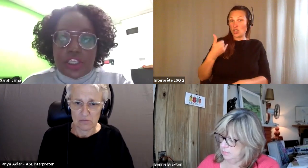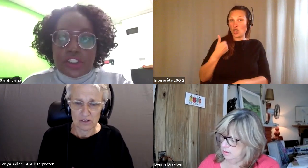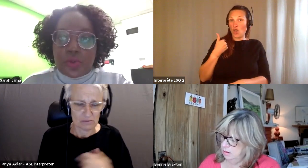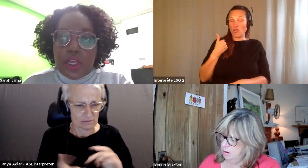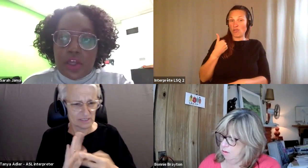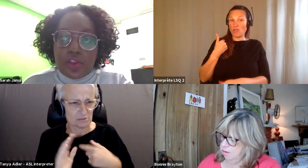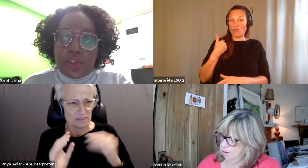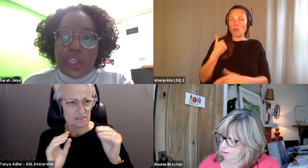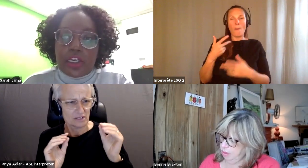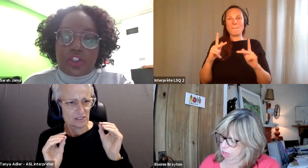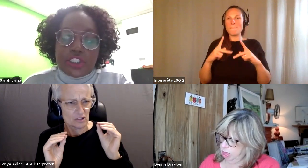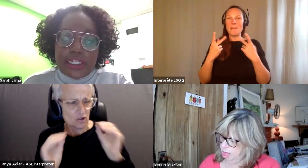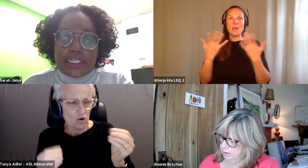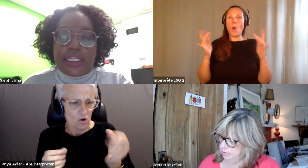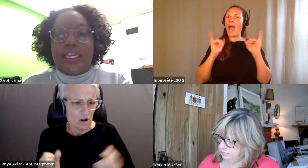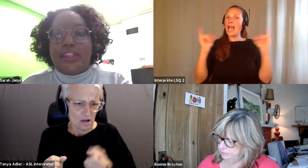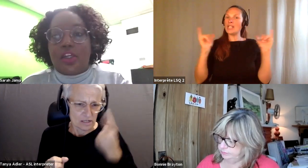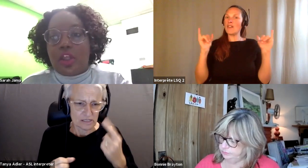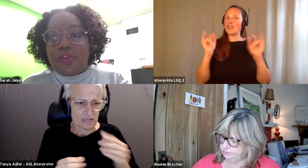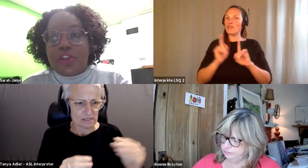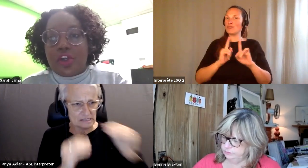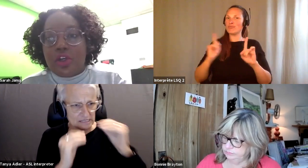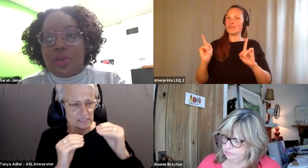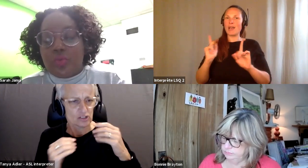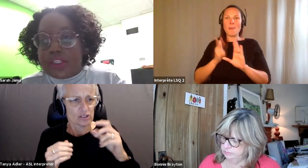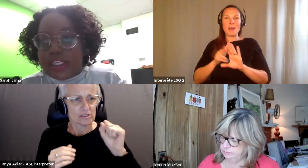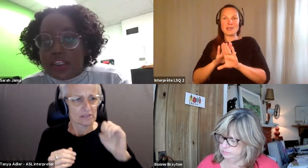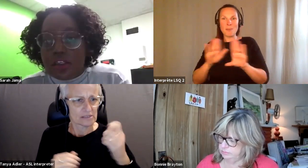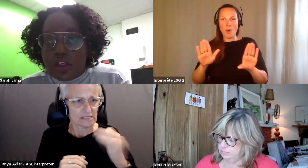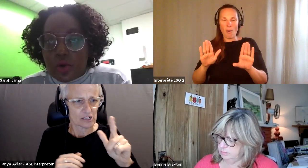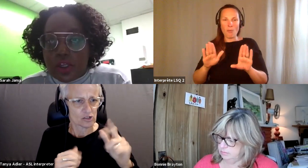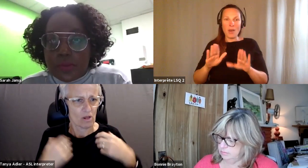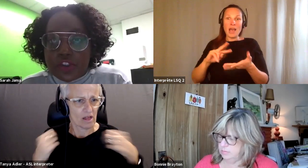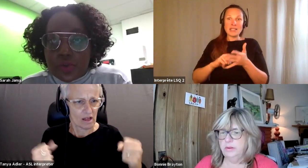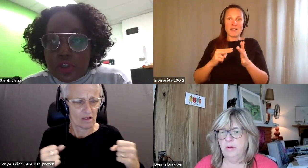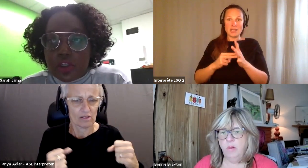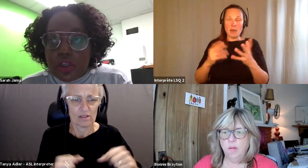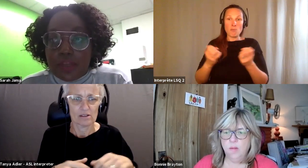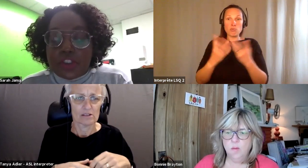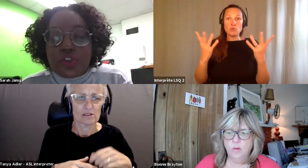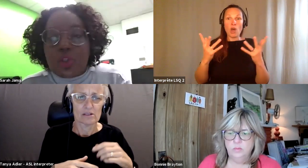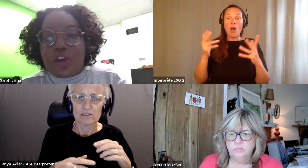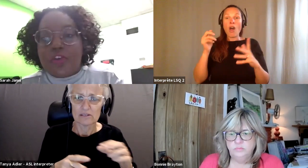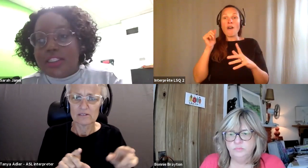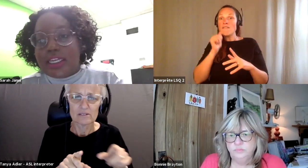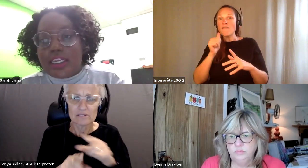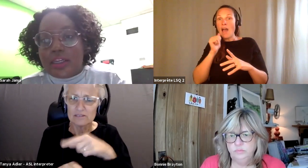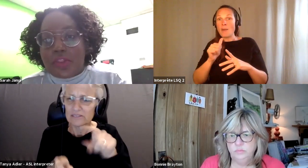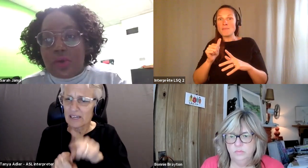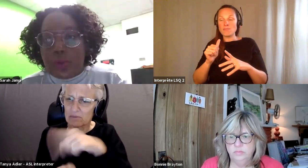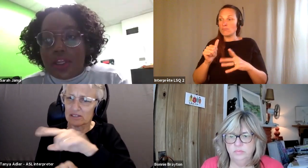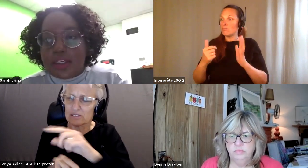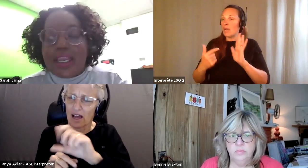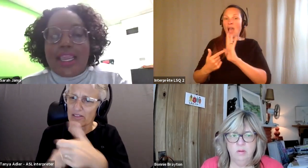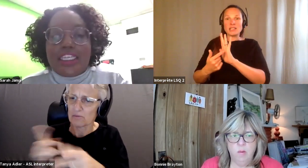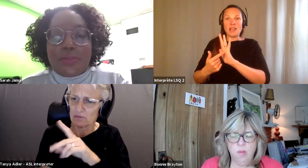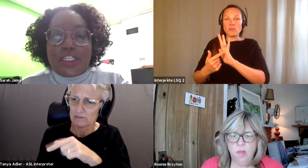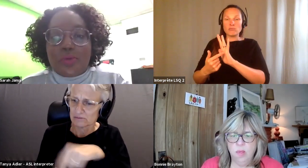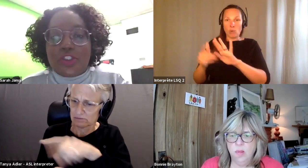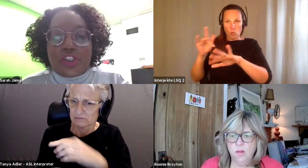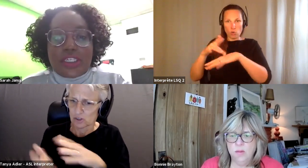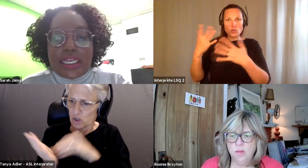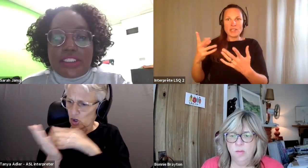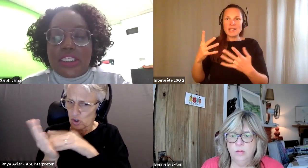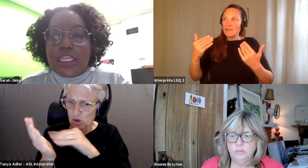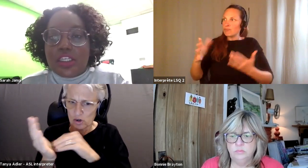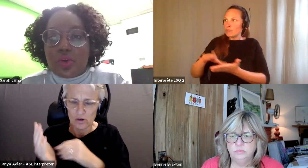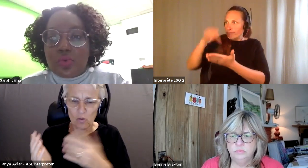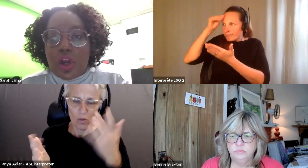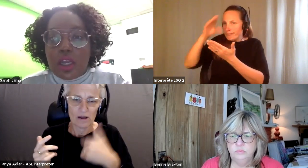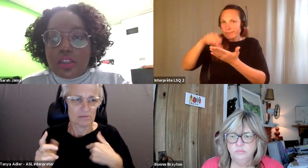Sarah Jama: Sexual Health and understanding that a lot of other young women did growing up in school I missed a lot of content and i'm not the only one and it's because I was treated as you know, not.